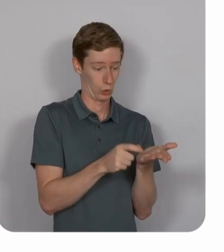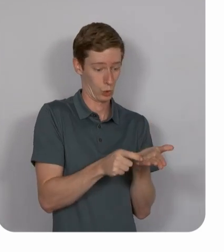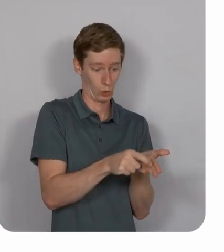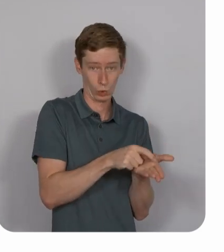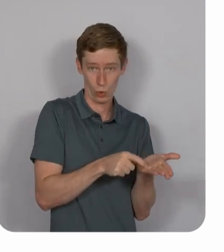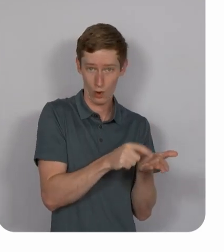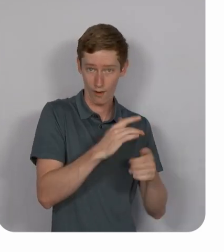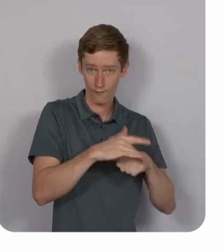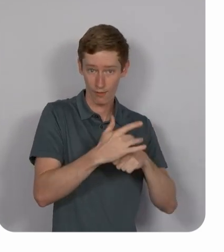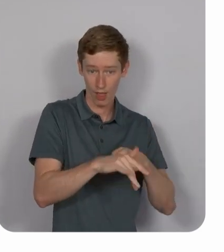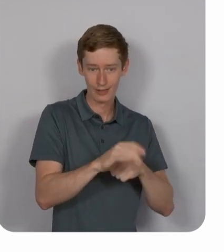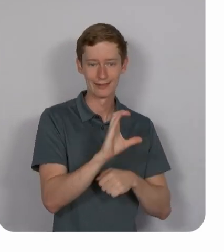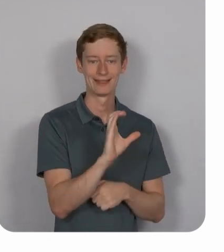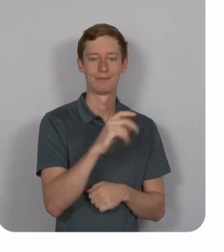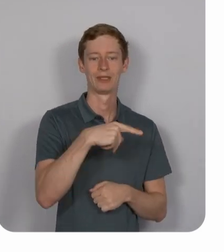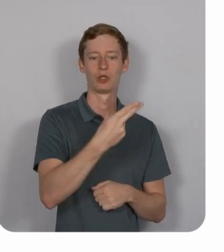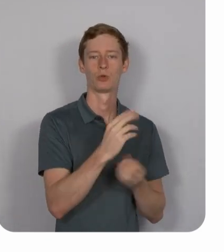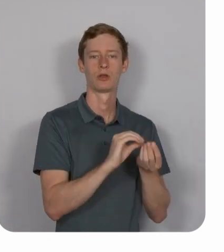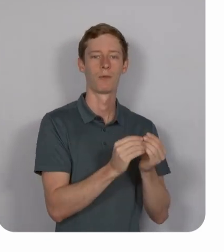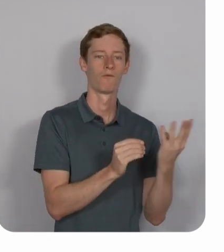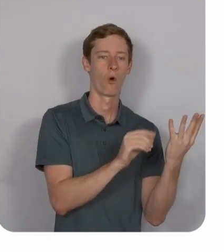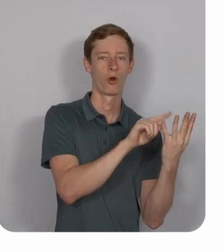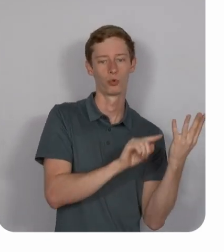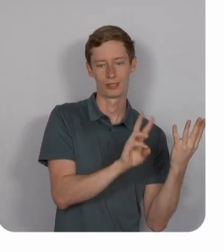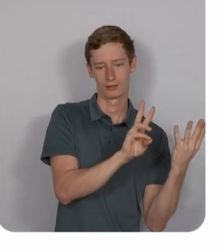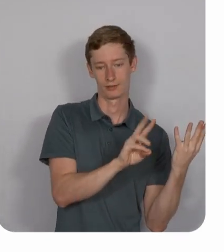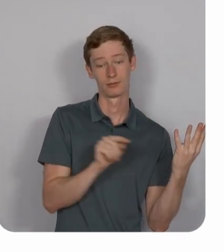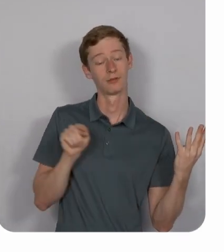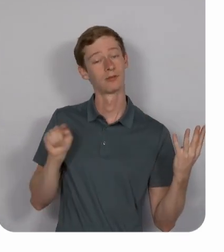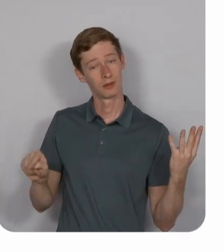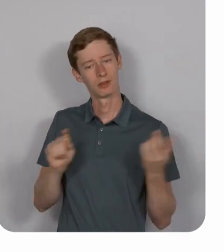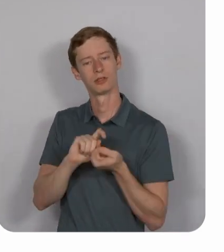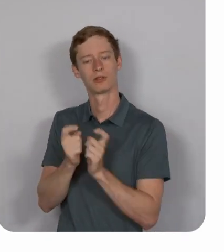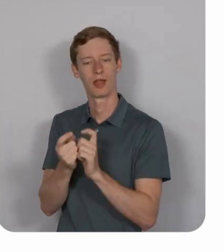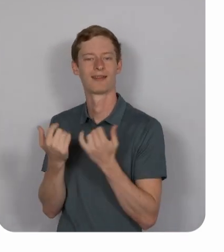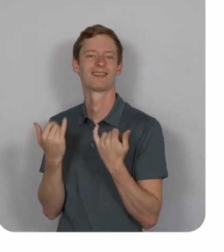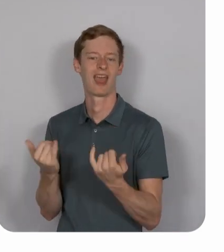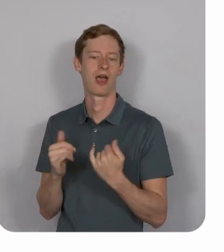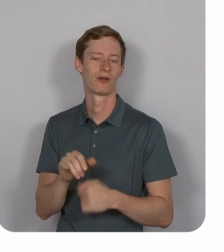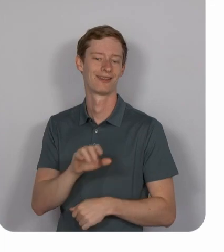are CPU 4 through 6. On Quest 3, this changes to CPU 3 to 5.